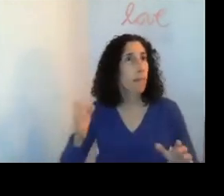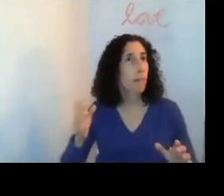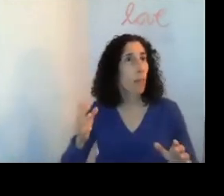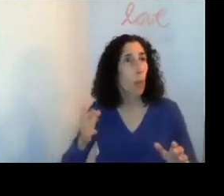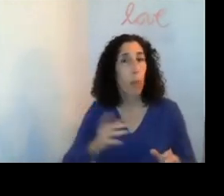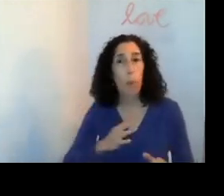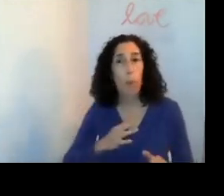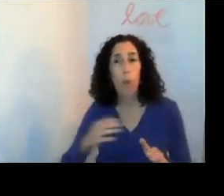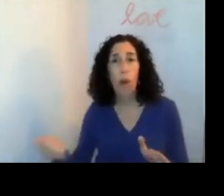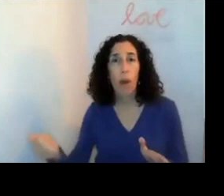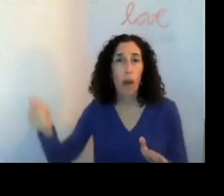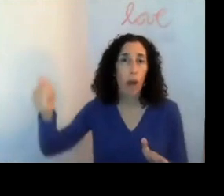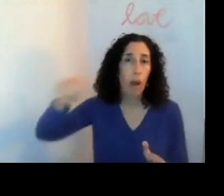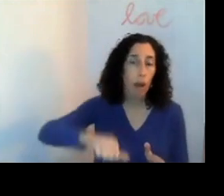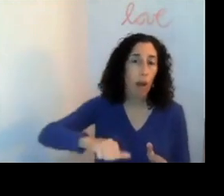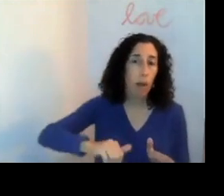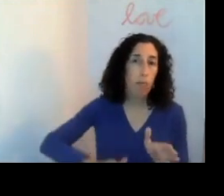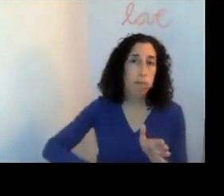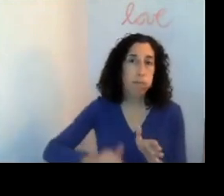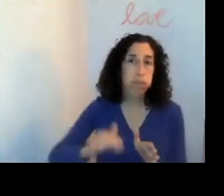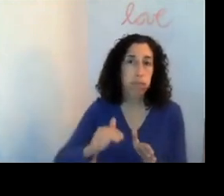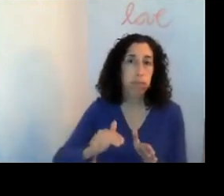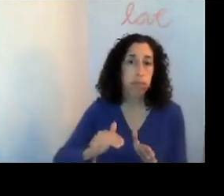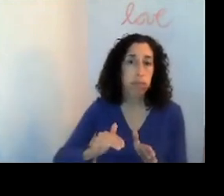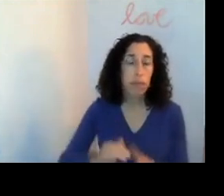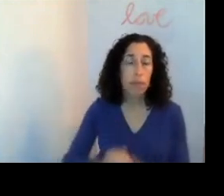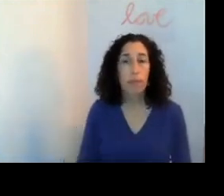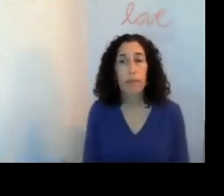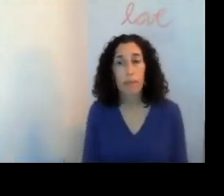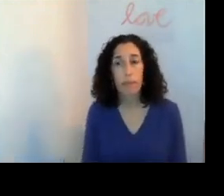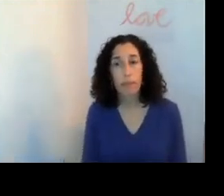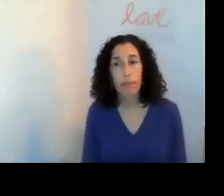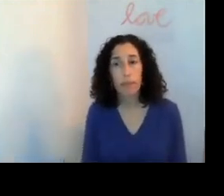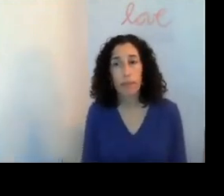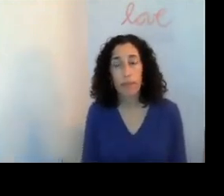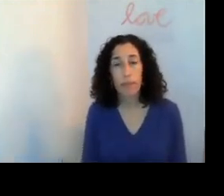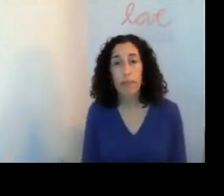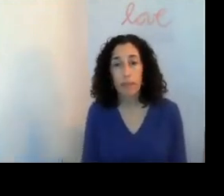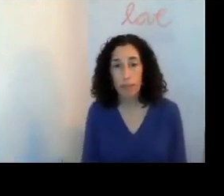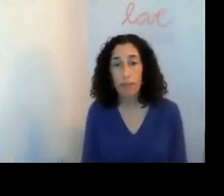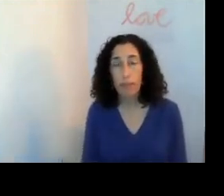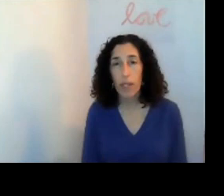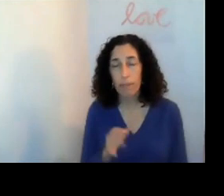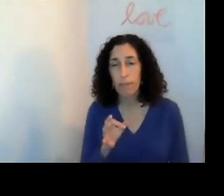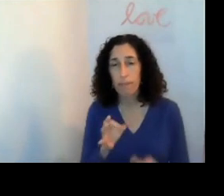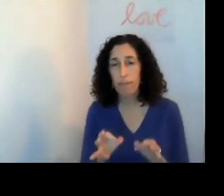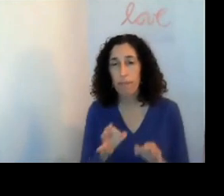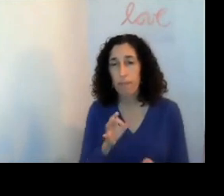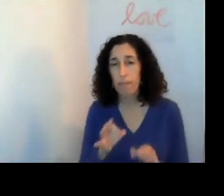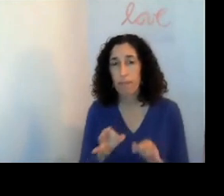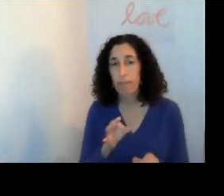A white bowl sits in a black void, filled with a brothy brown soup. Steam slowly hovers